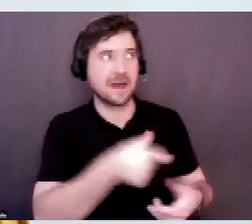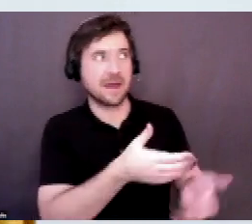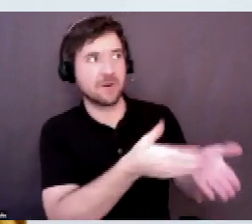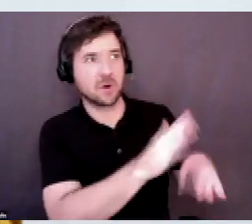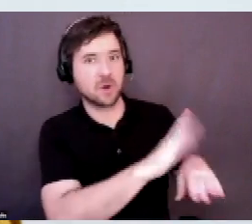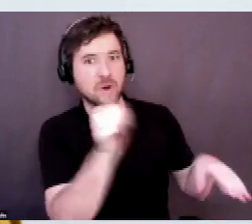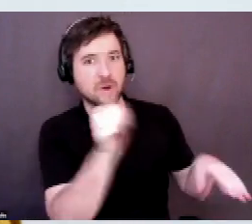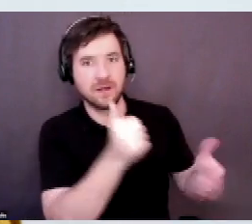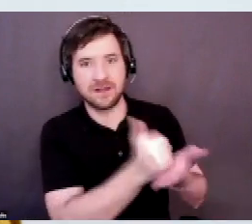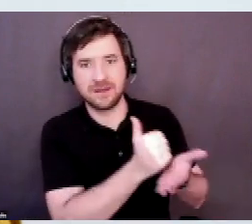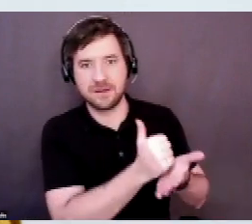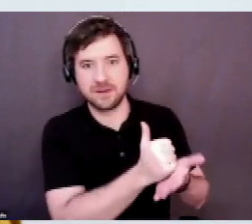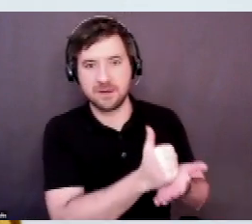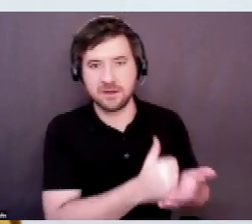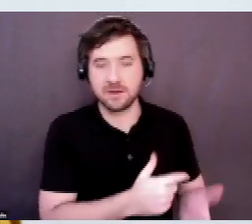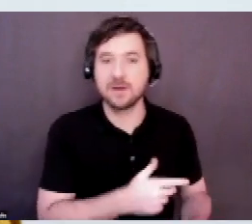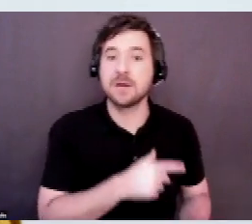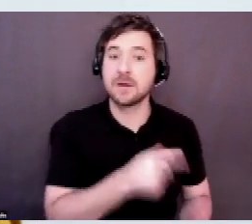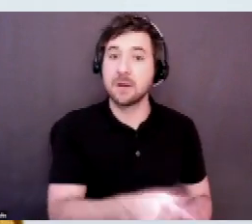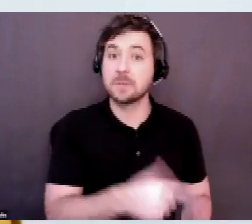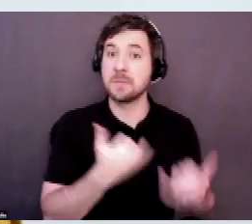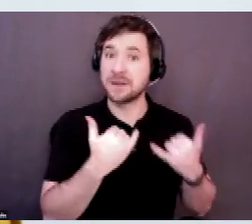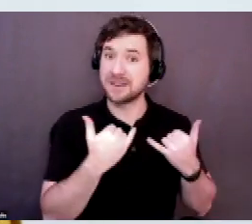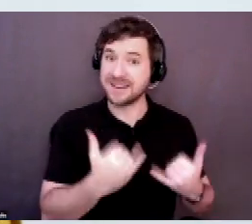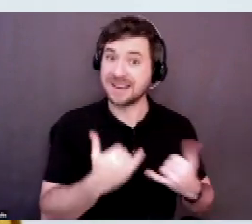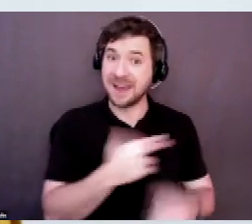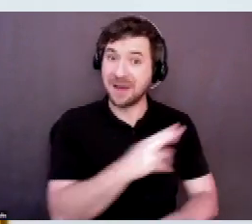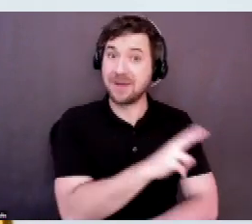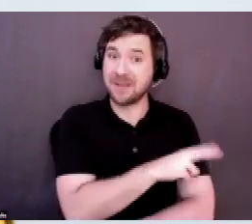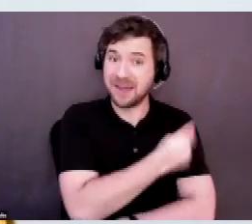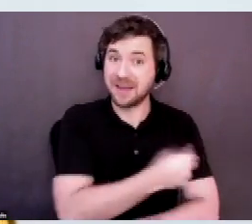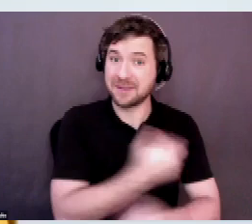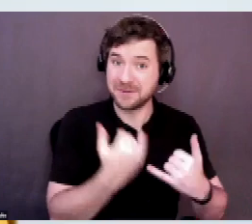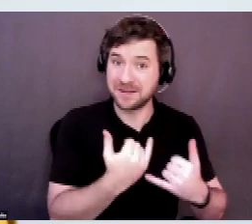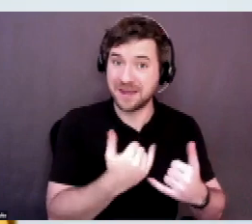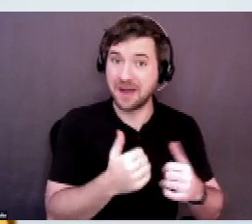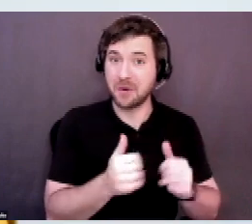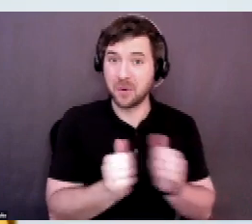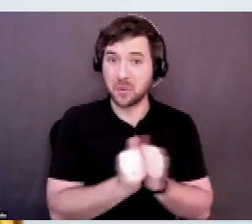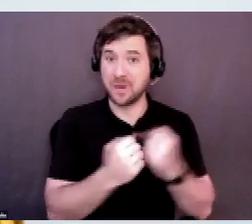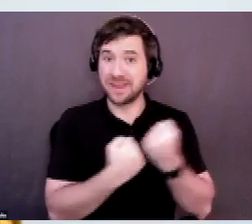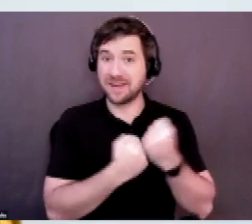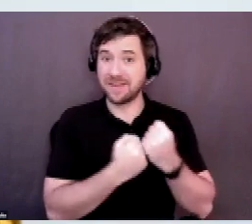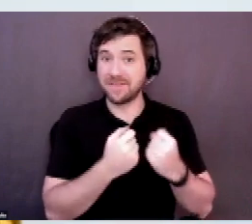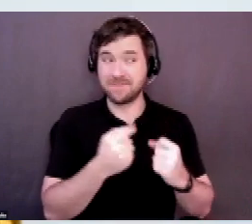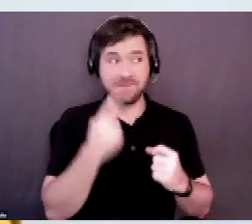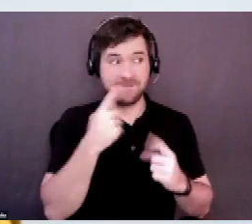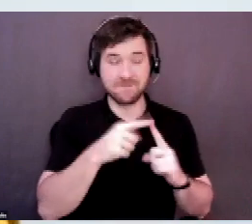Now with advocacy, and myself and some other moms have really made accessible bathonetts, right? Because the Bathonett is usually in